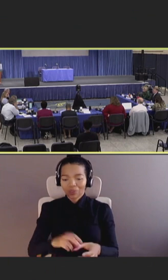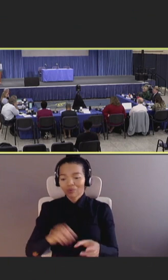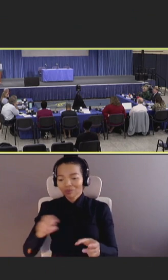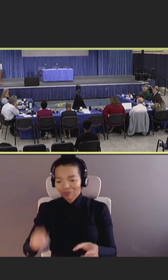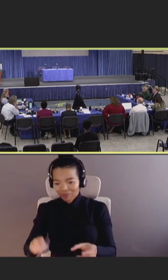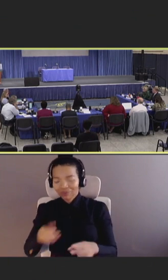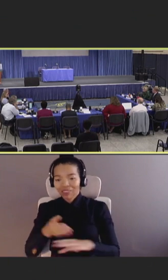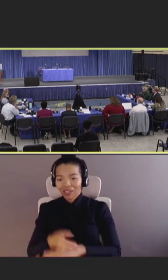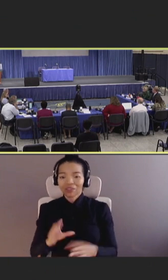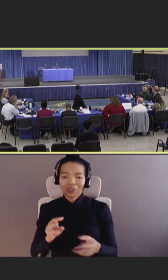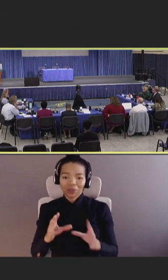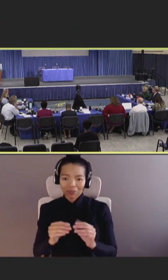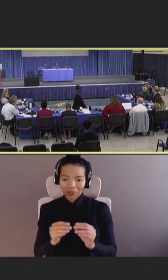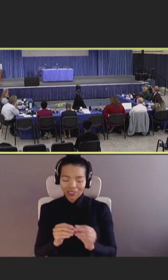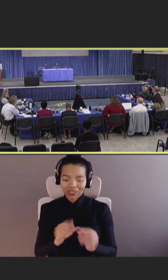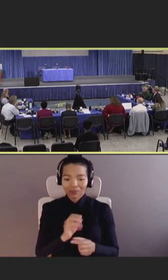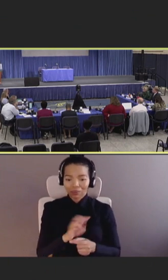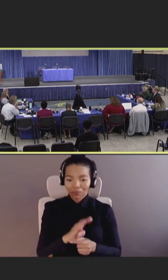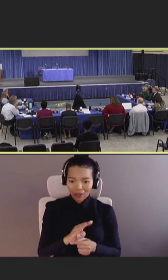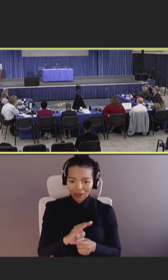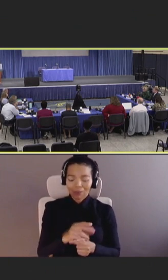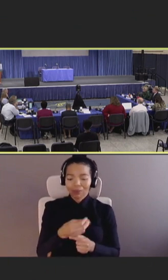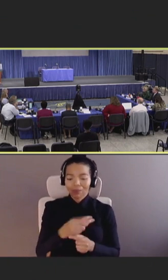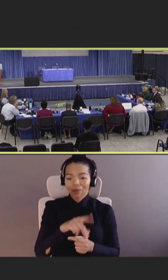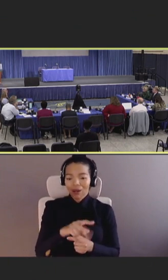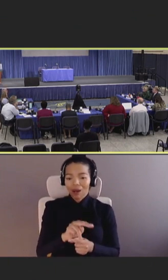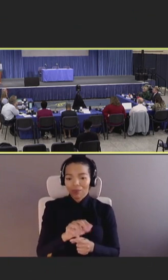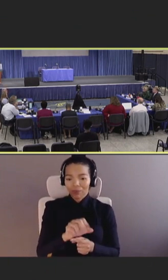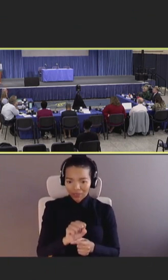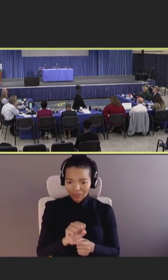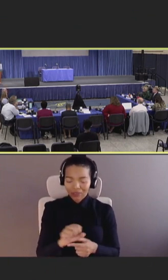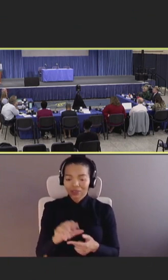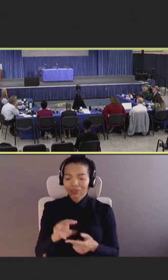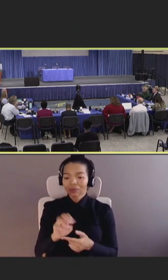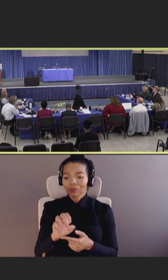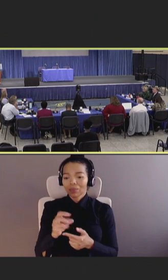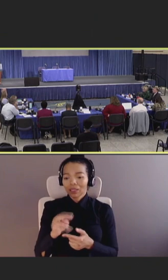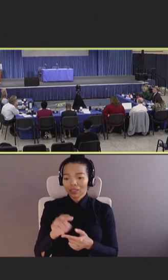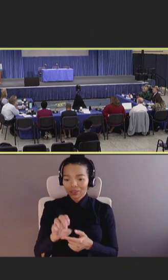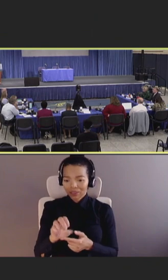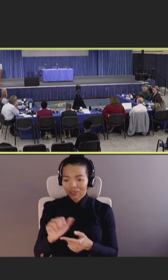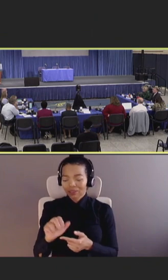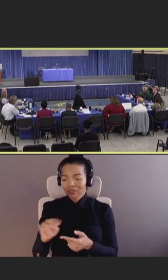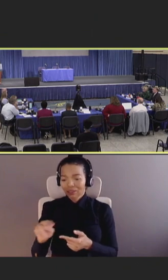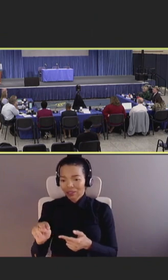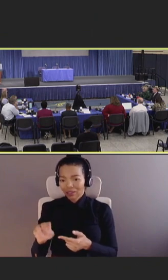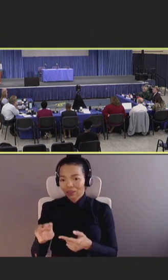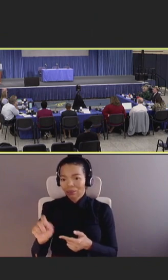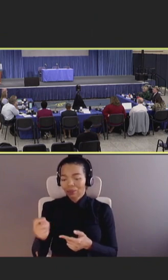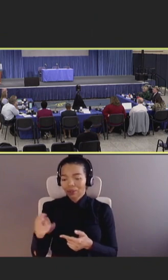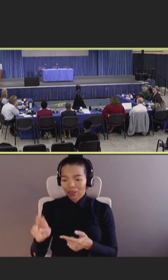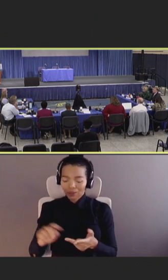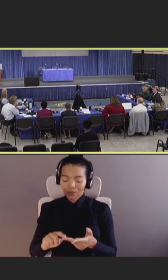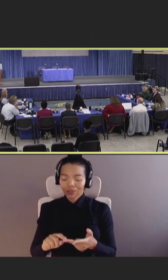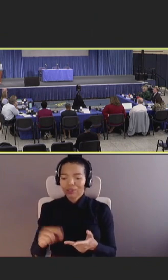Dr. Bob Hopkins, Ms. Melody Anne Butler, and Dr Geeta Swamy.